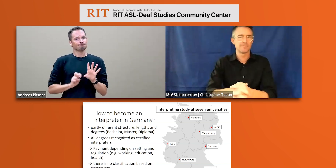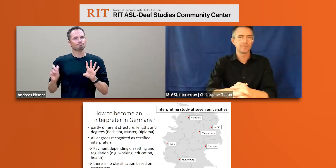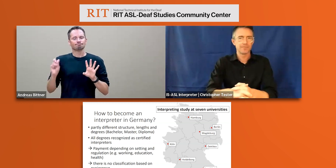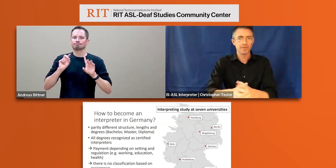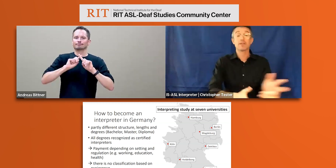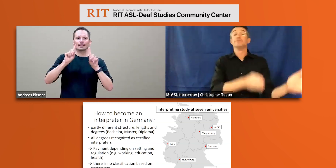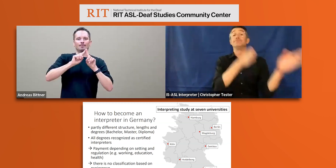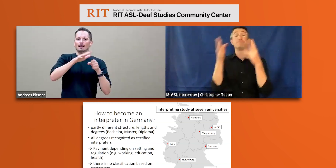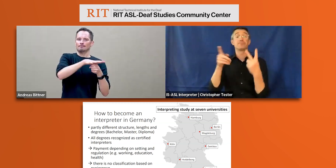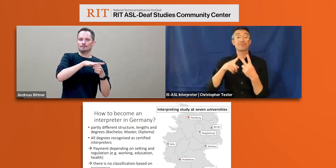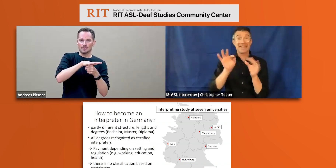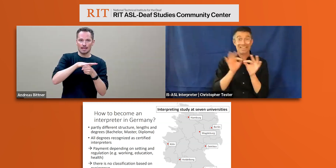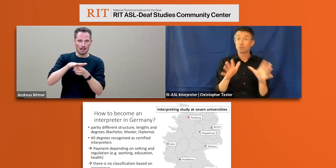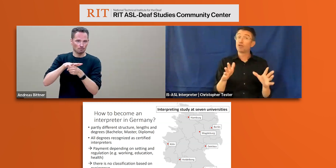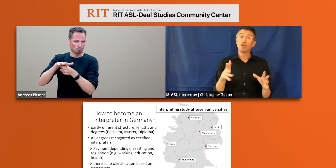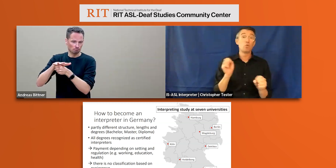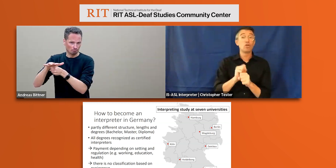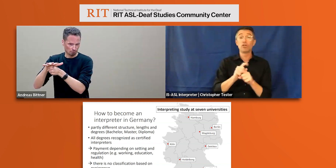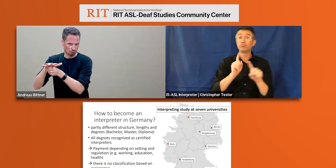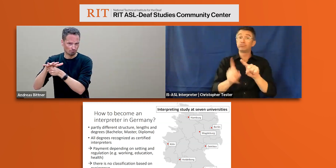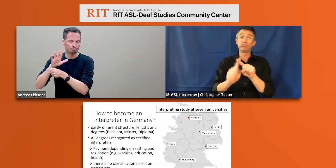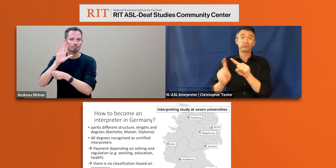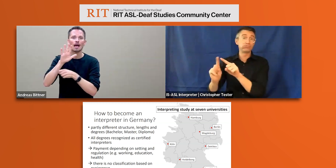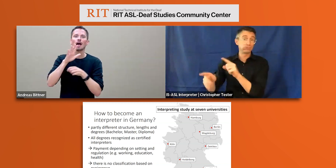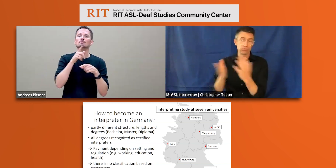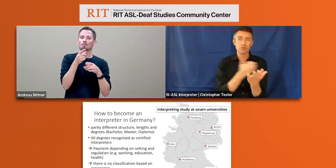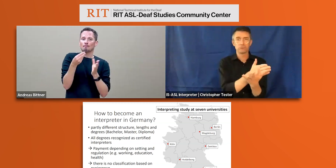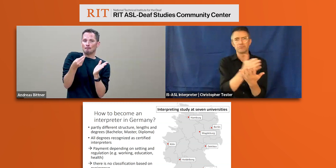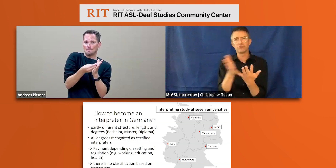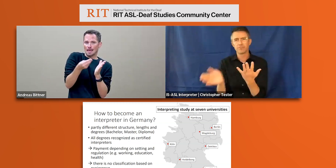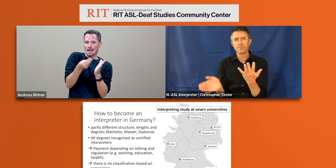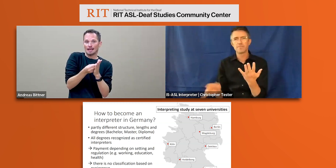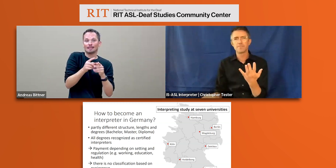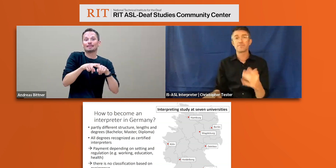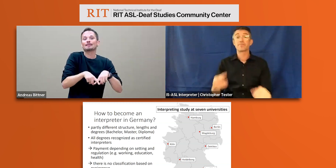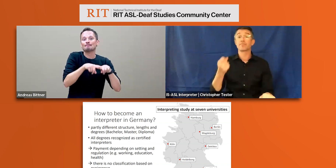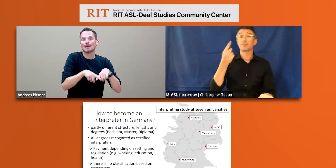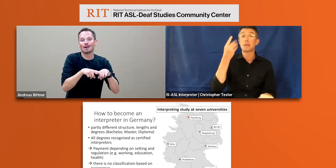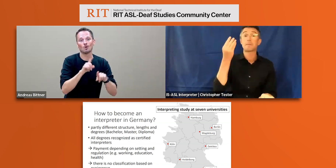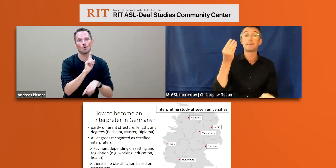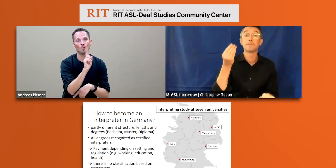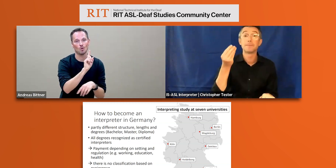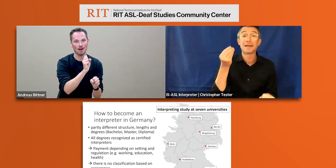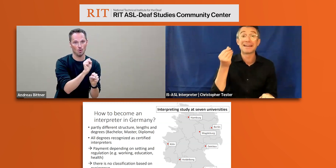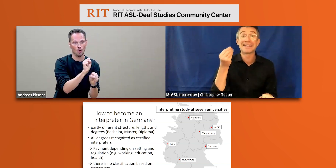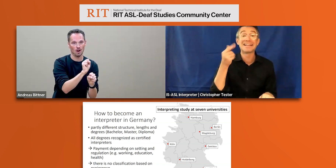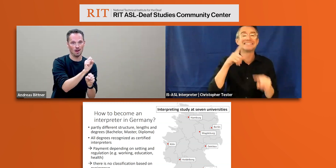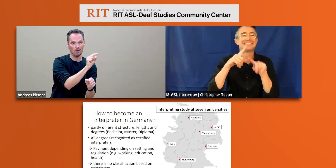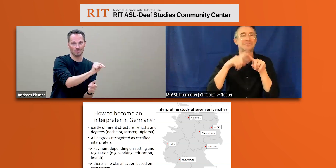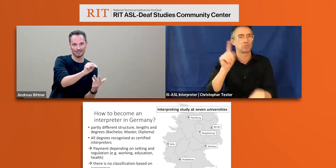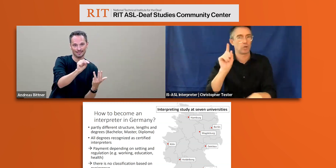you are certified and qualified to be an interpreter.